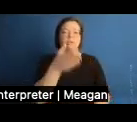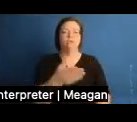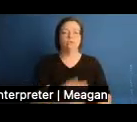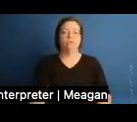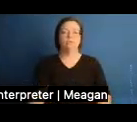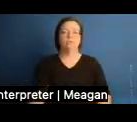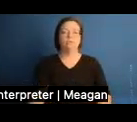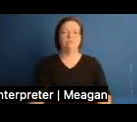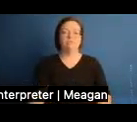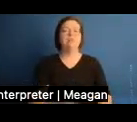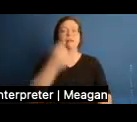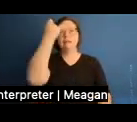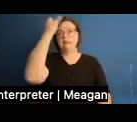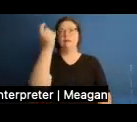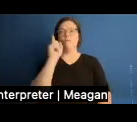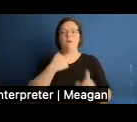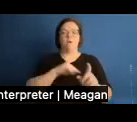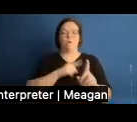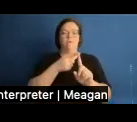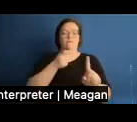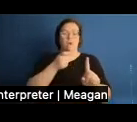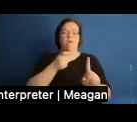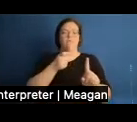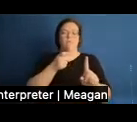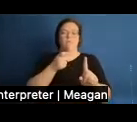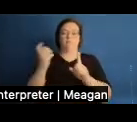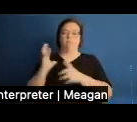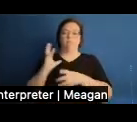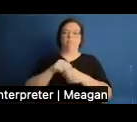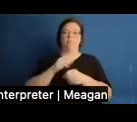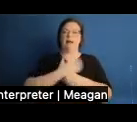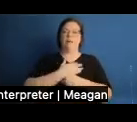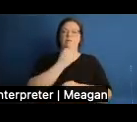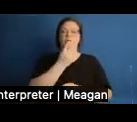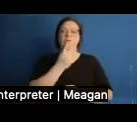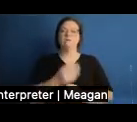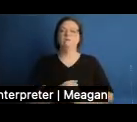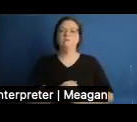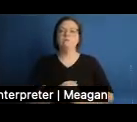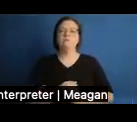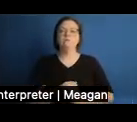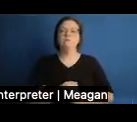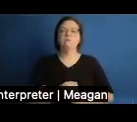idea that where we're from, gives us a bit of our voice. But that can also be something beyond that,